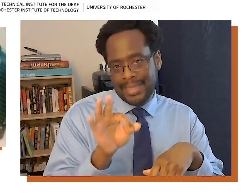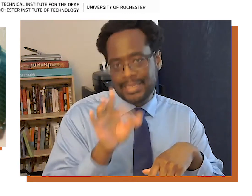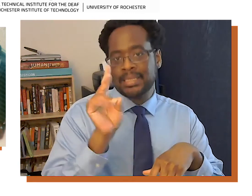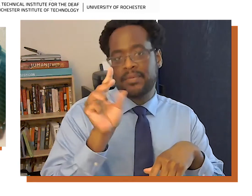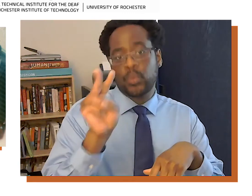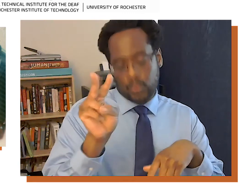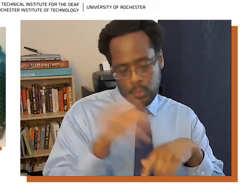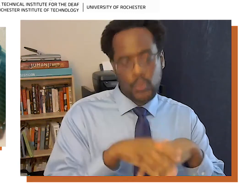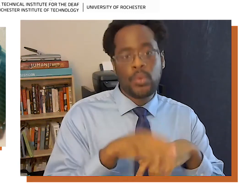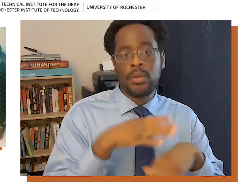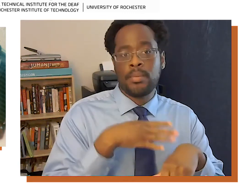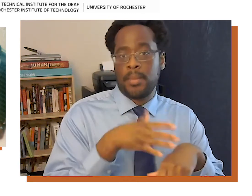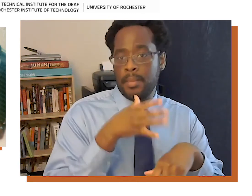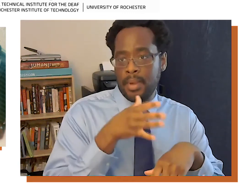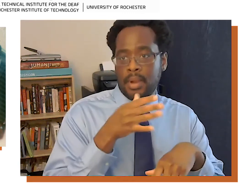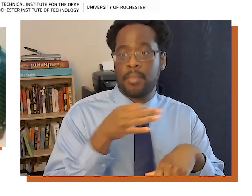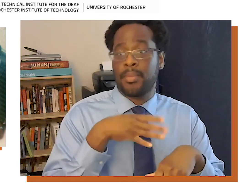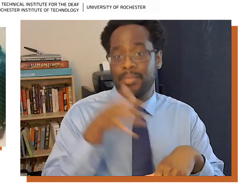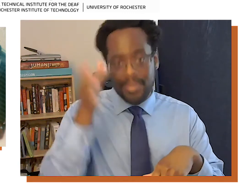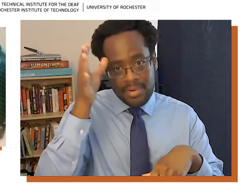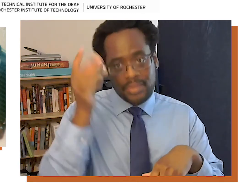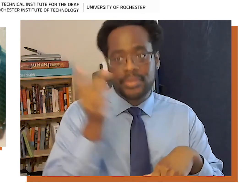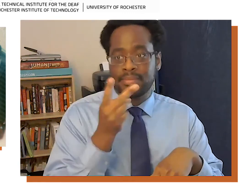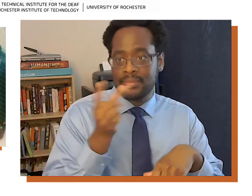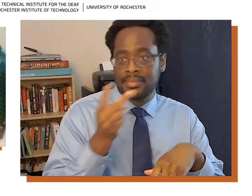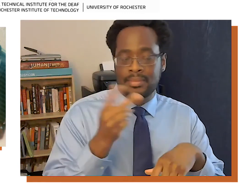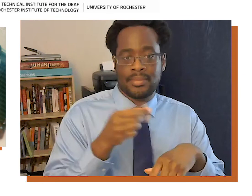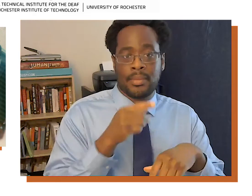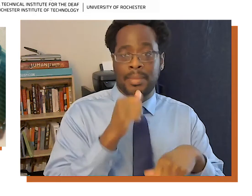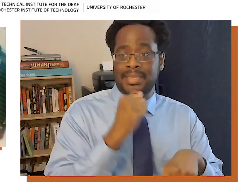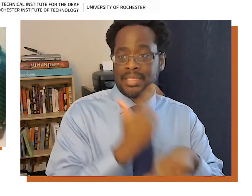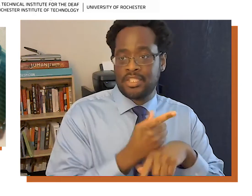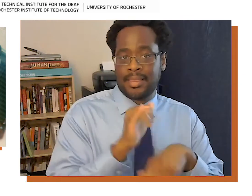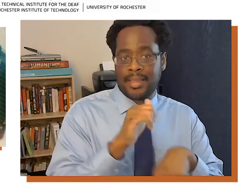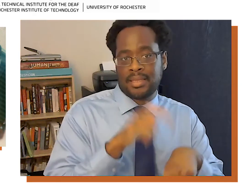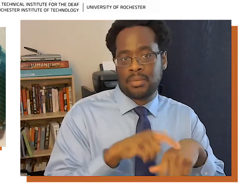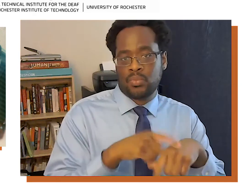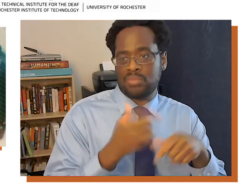in 1972,